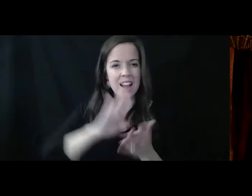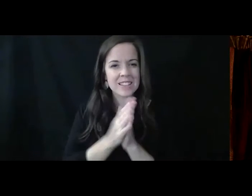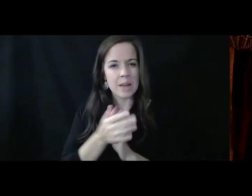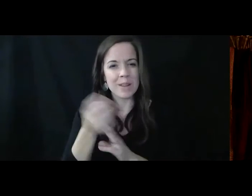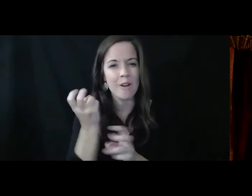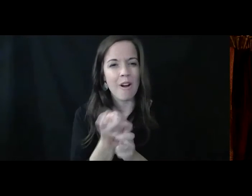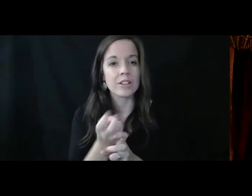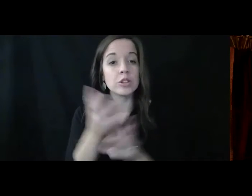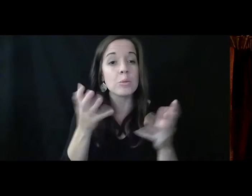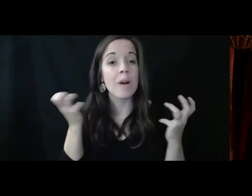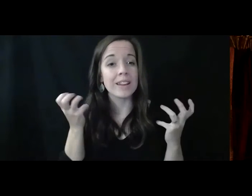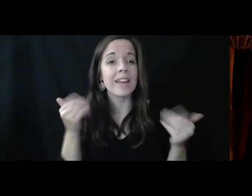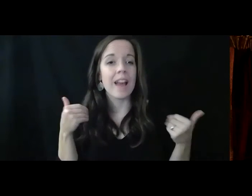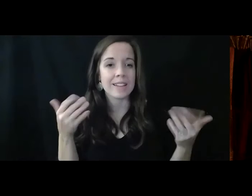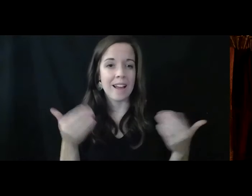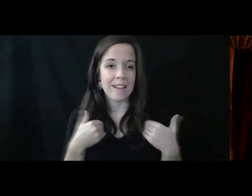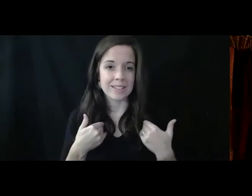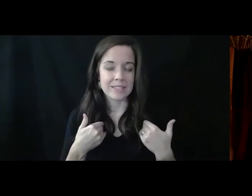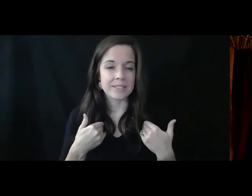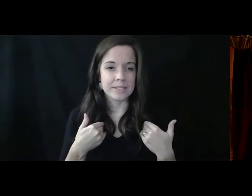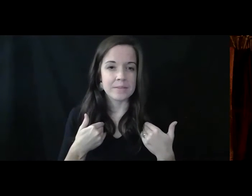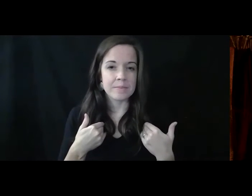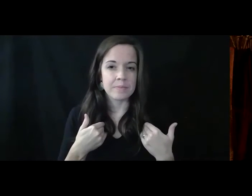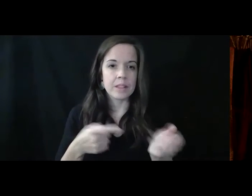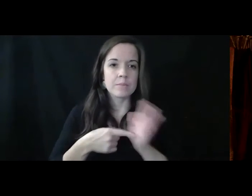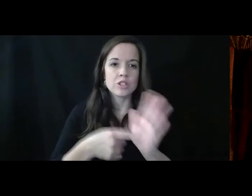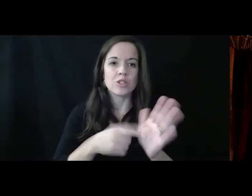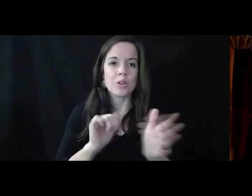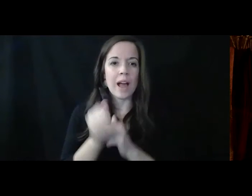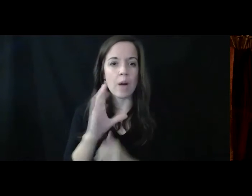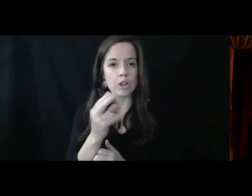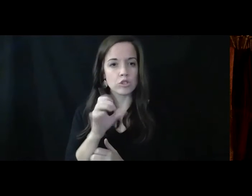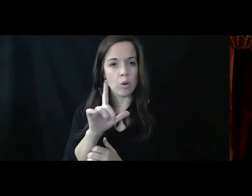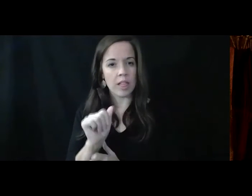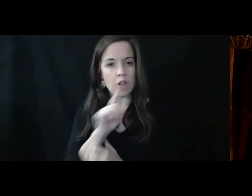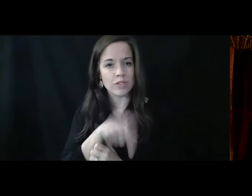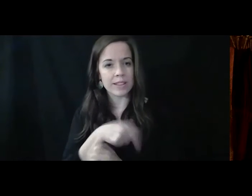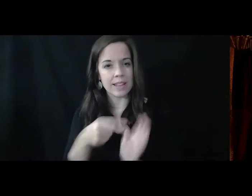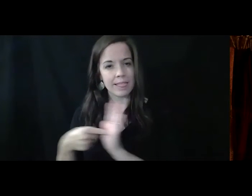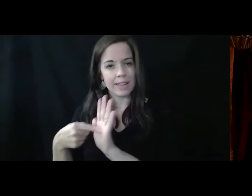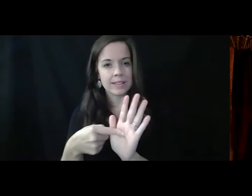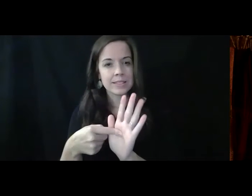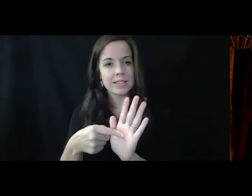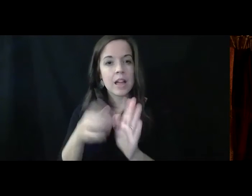I got it // let me show you how a chola really leans // mother nature may wear floral